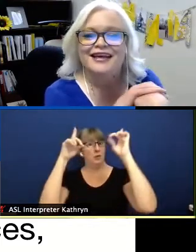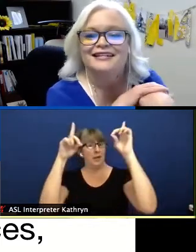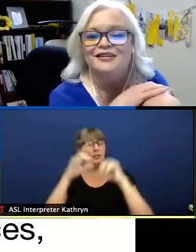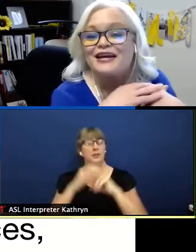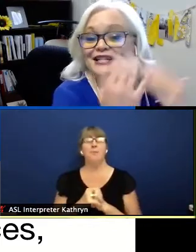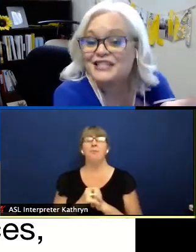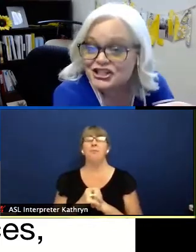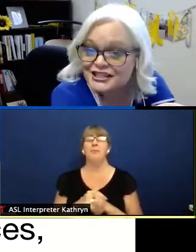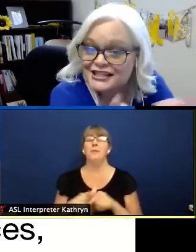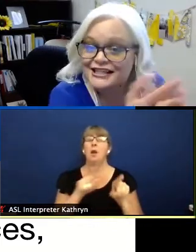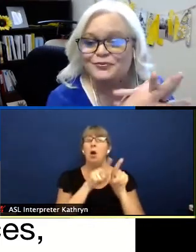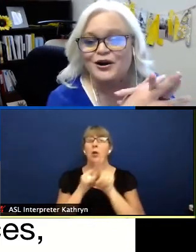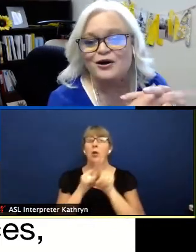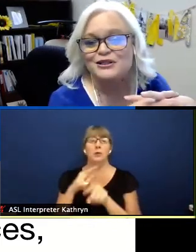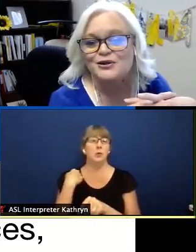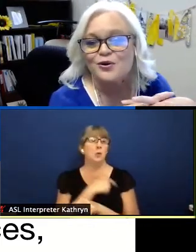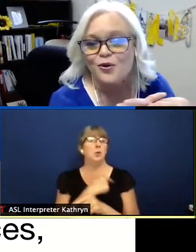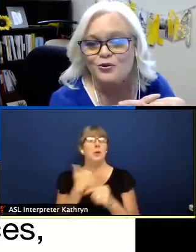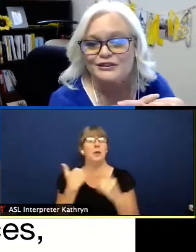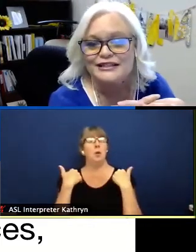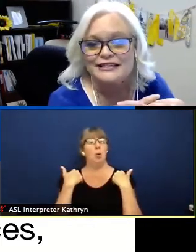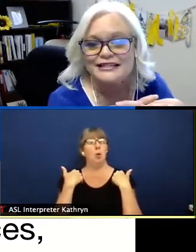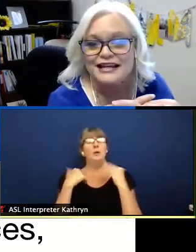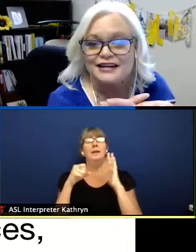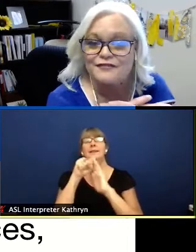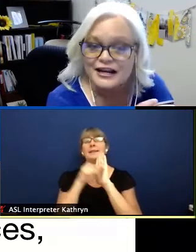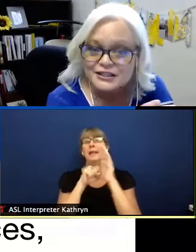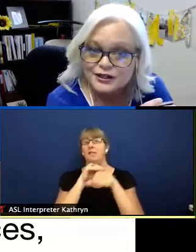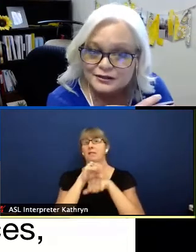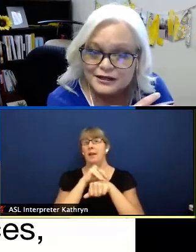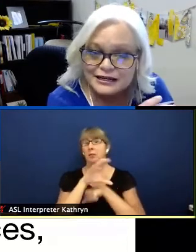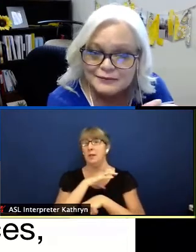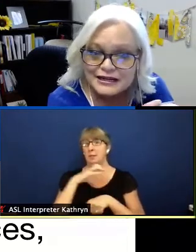So in addition to this we also hold state advisory committee meeting